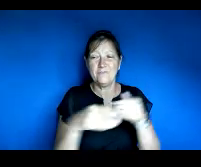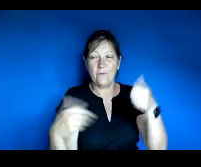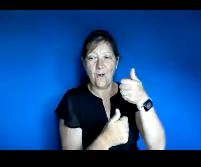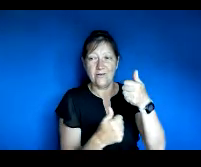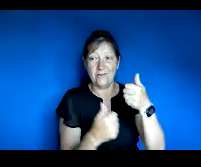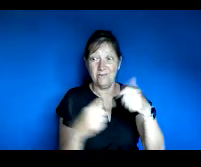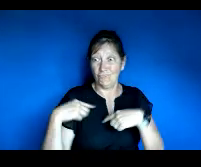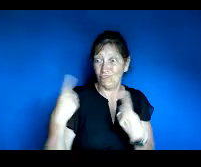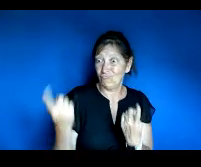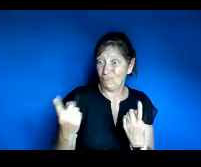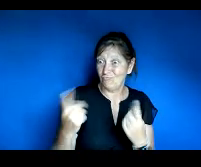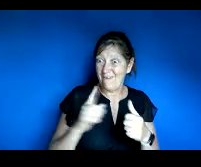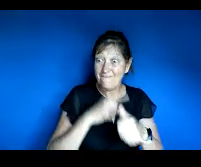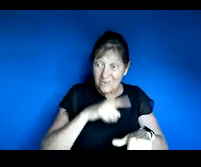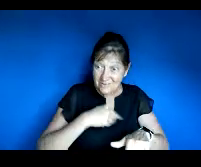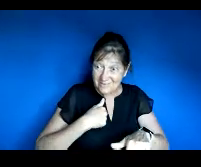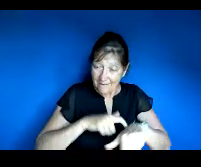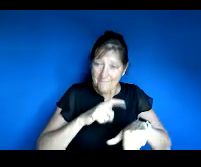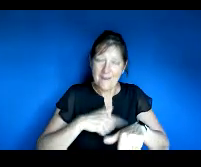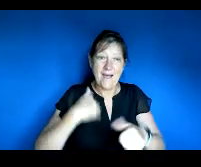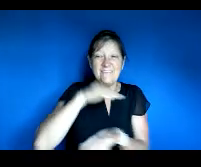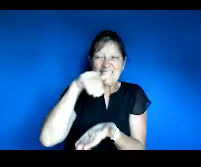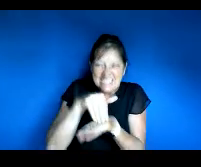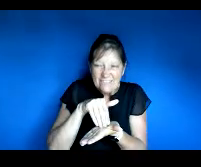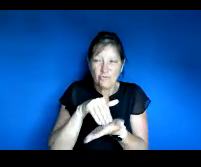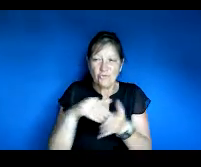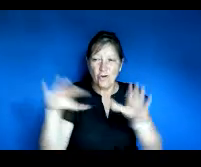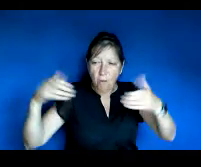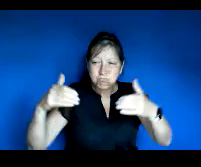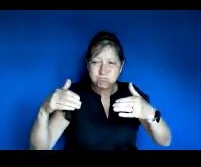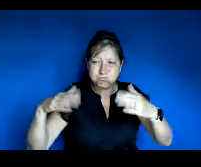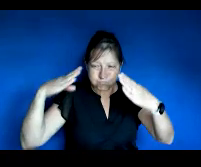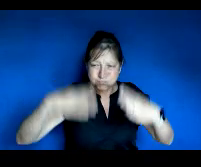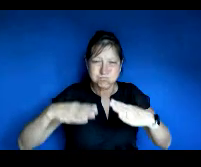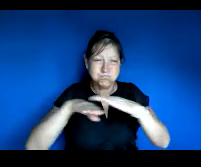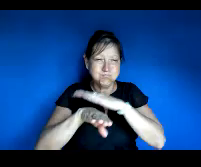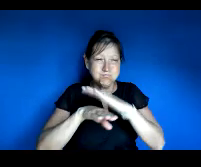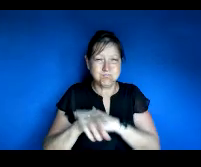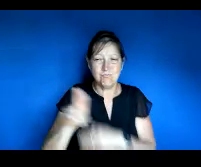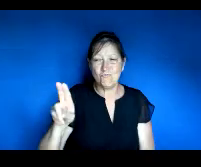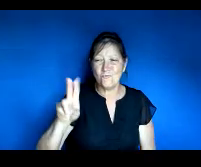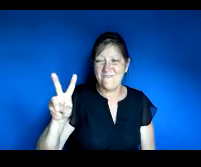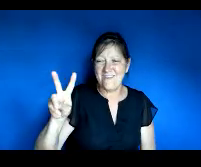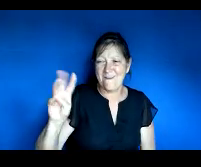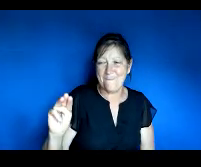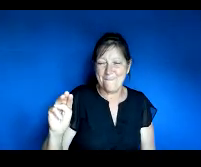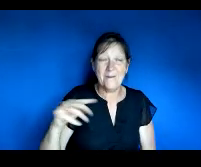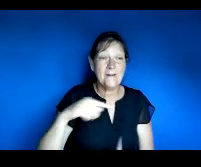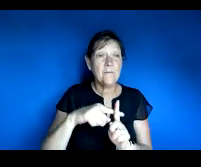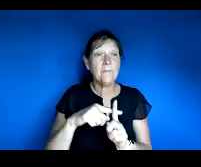we actually have centralized accessibility at the University of Vermont. And so in addition to providing accommodations for students,